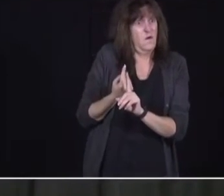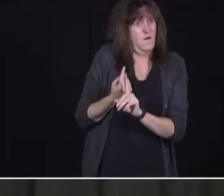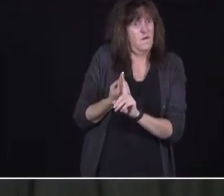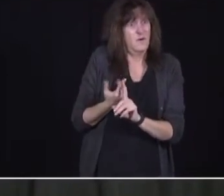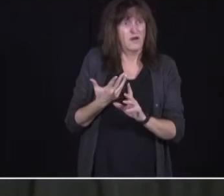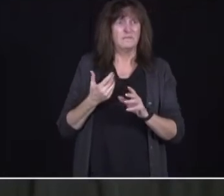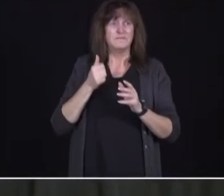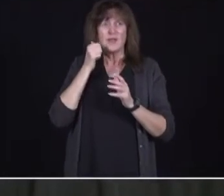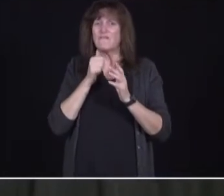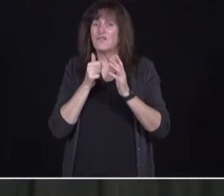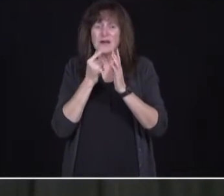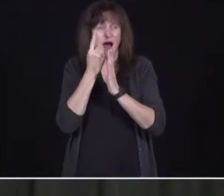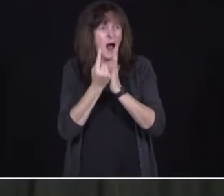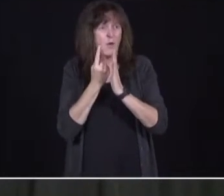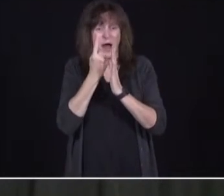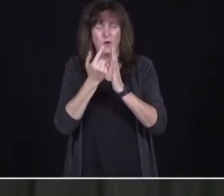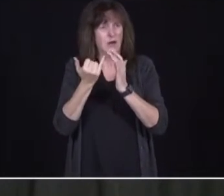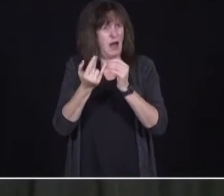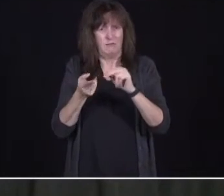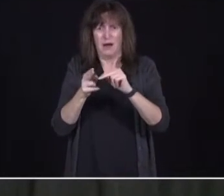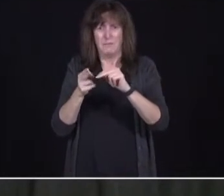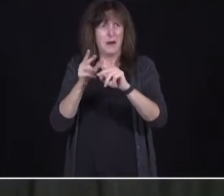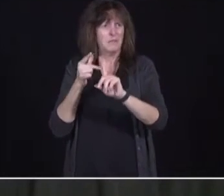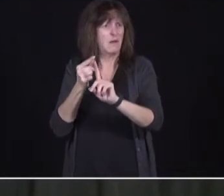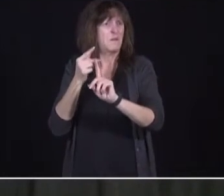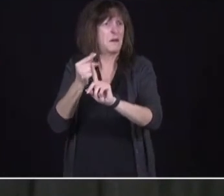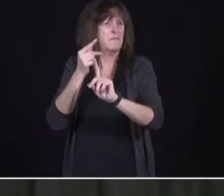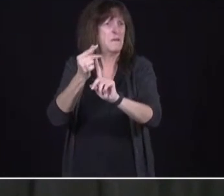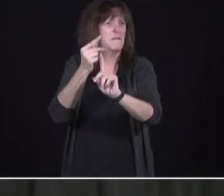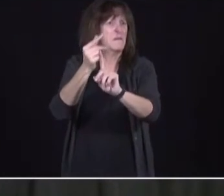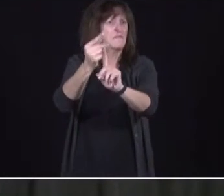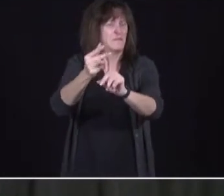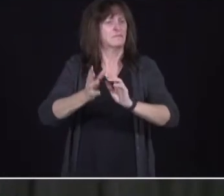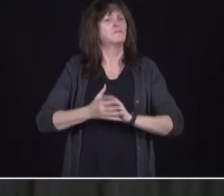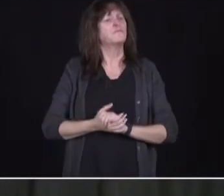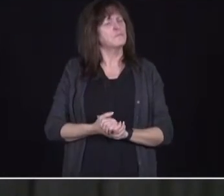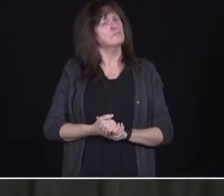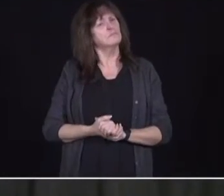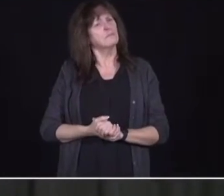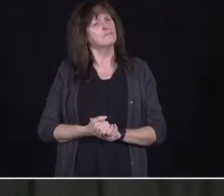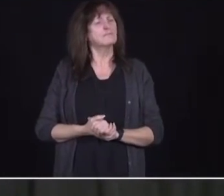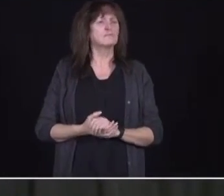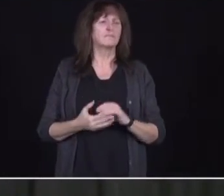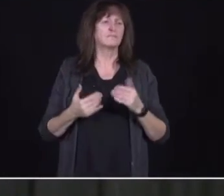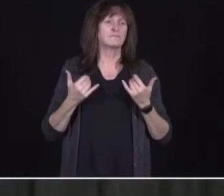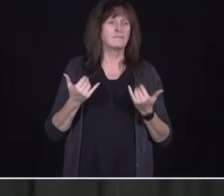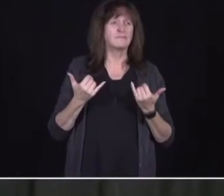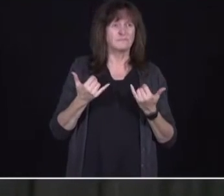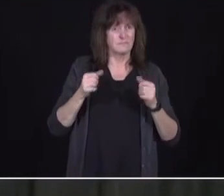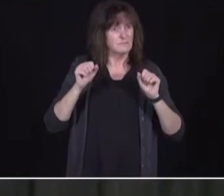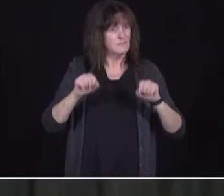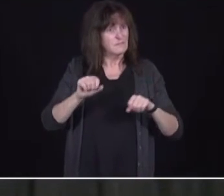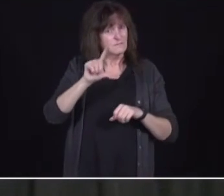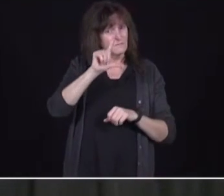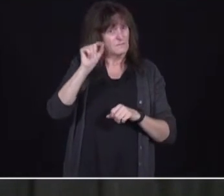We now have the capacity to administer 20,000 vaccines a day. And we are working